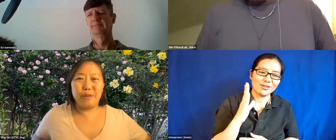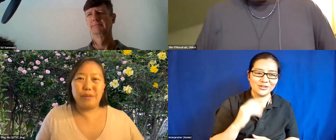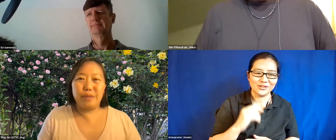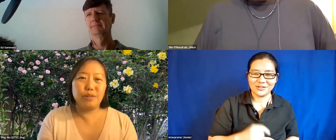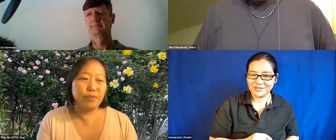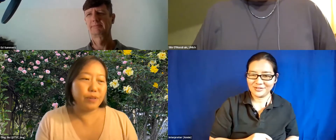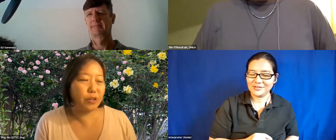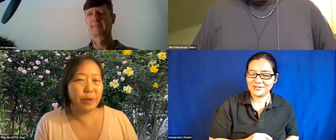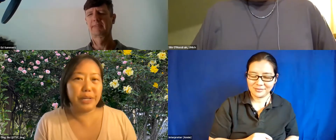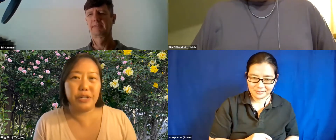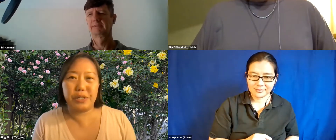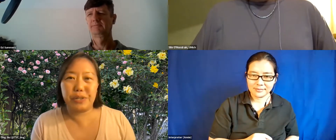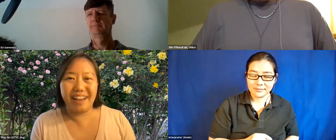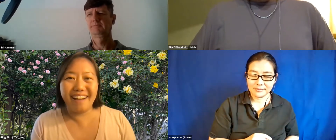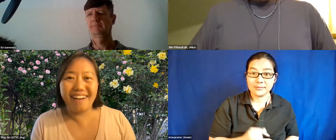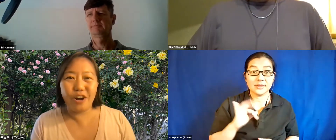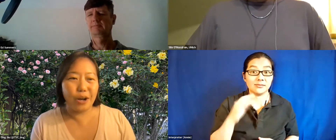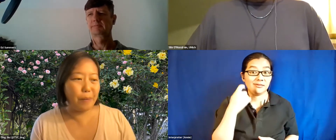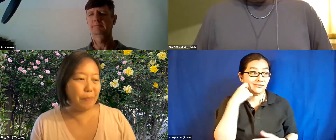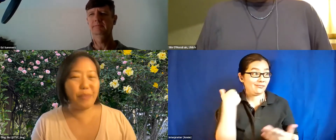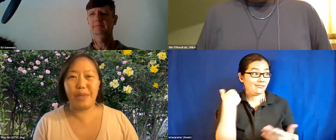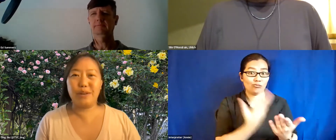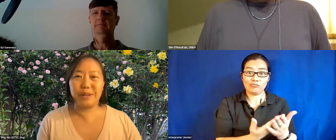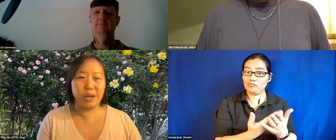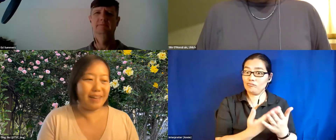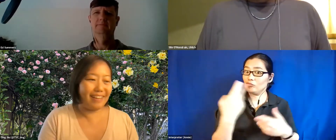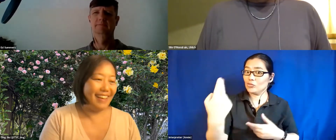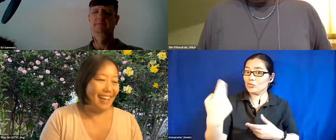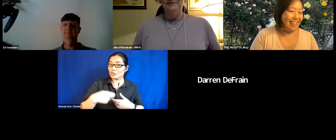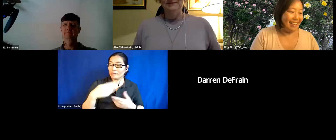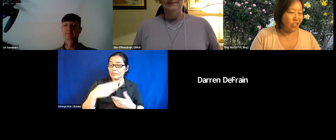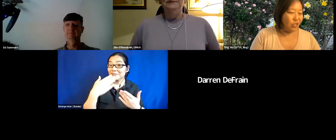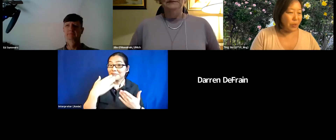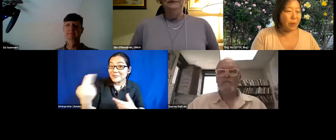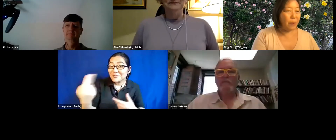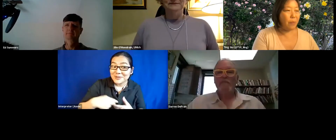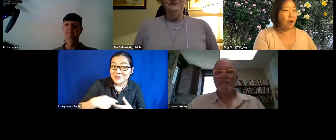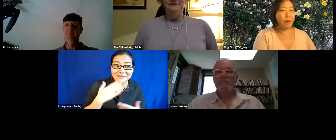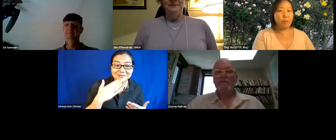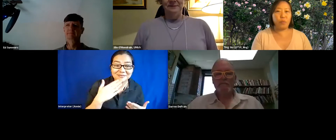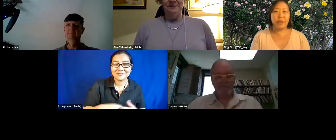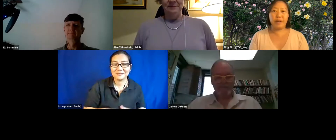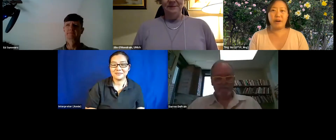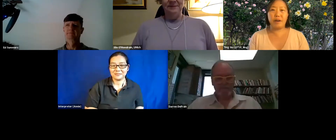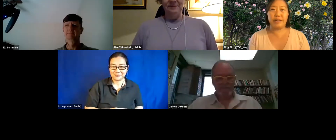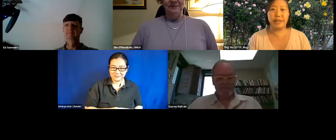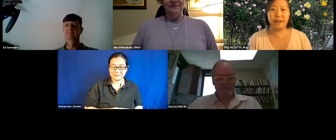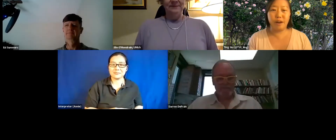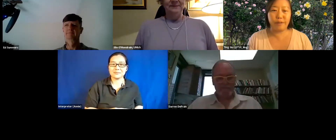those of you joining just now, thank you for coming. So we are kicking off our